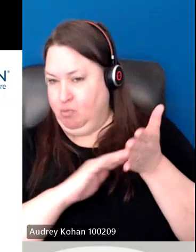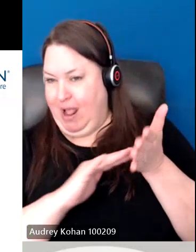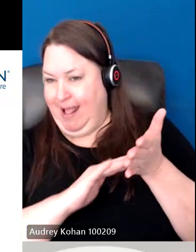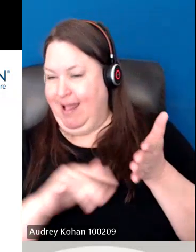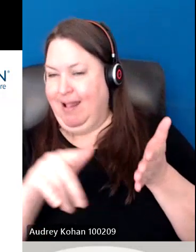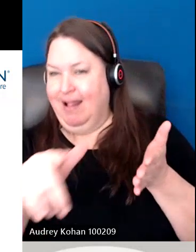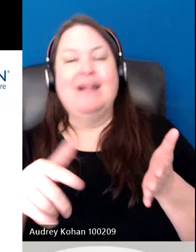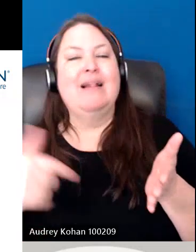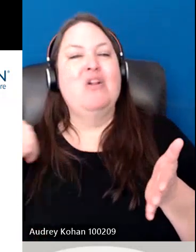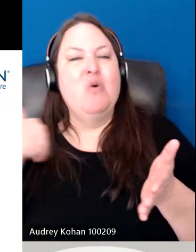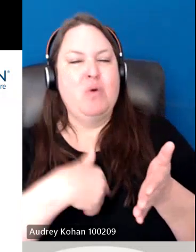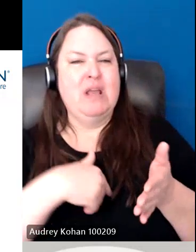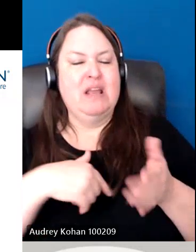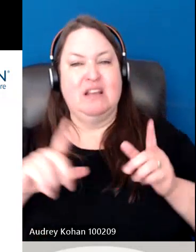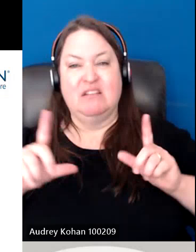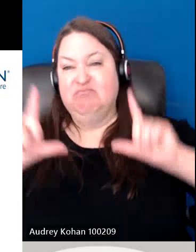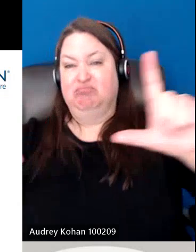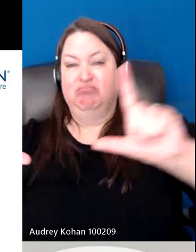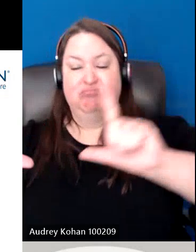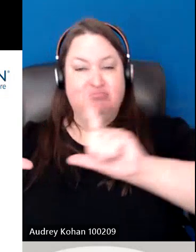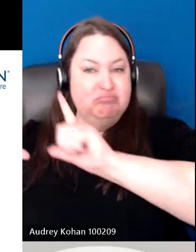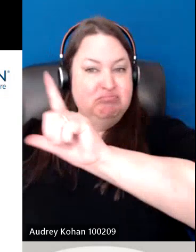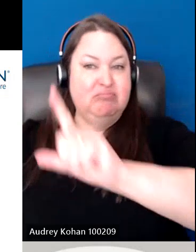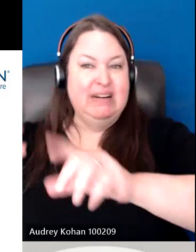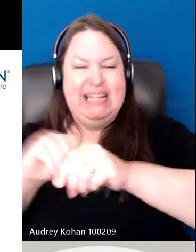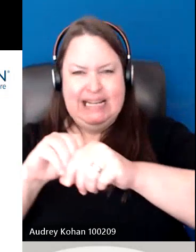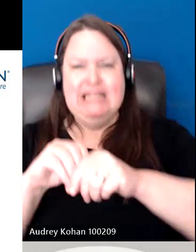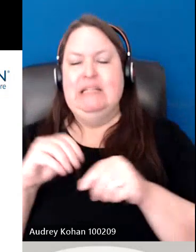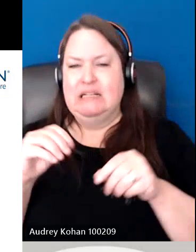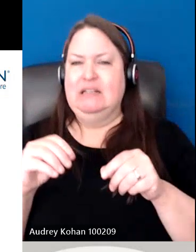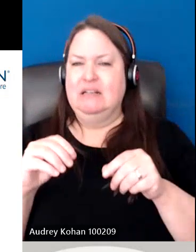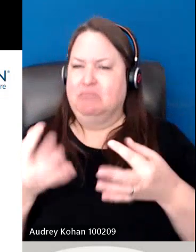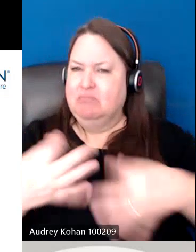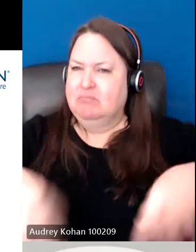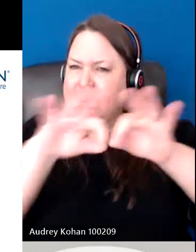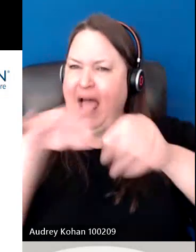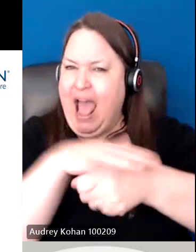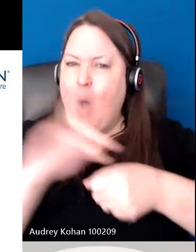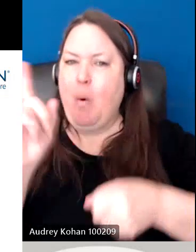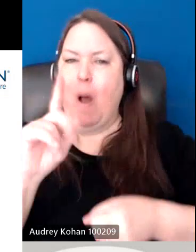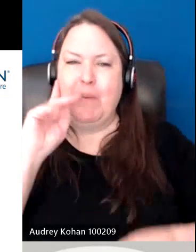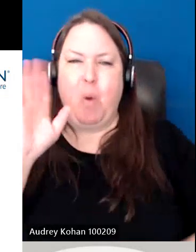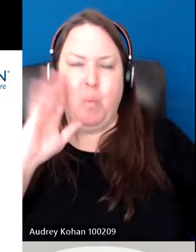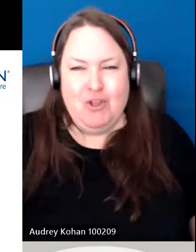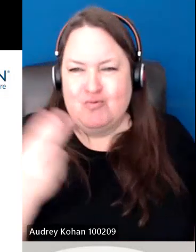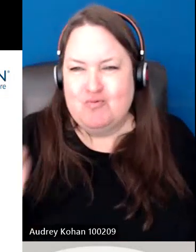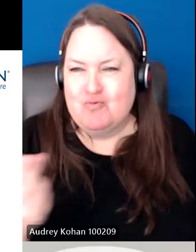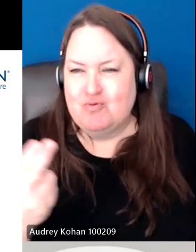would place these in um significant areas where people would utilize them but keep in mind that